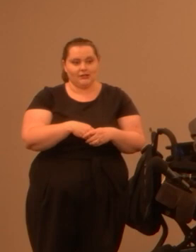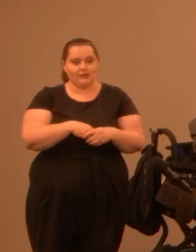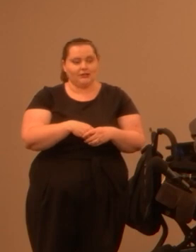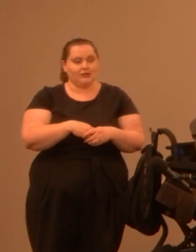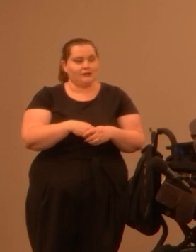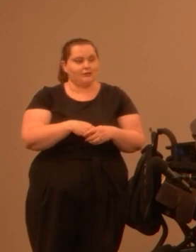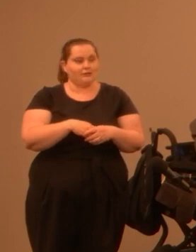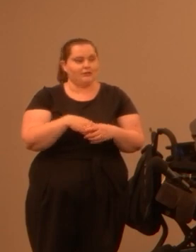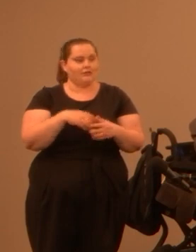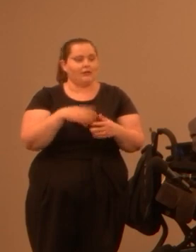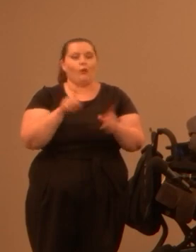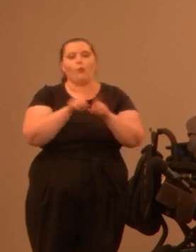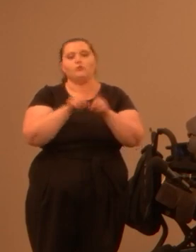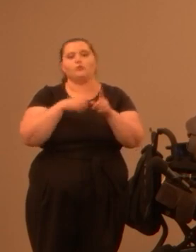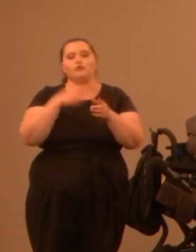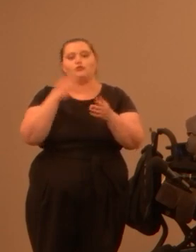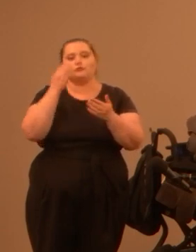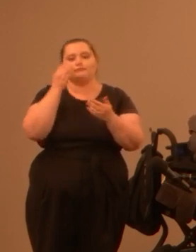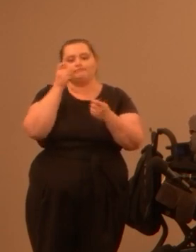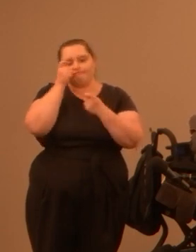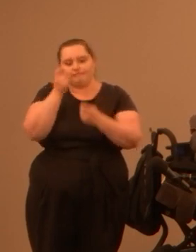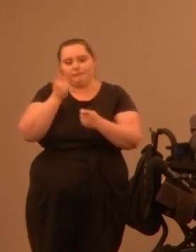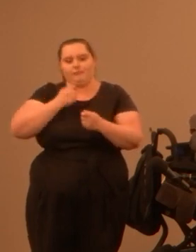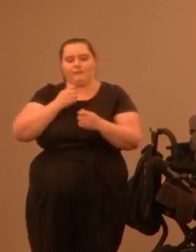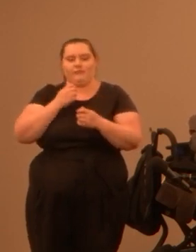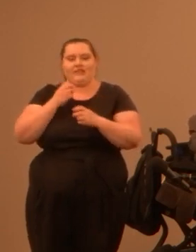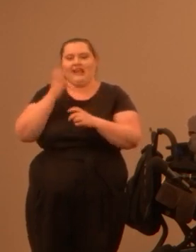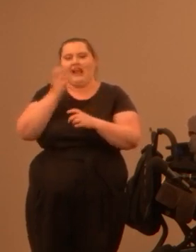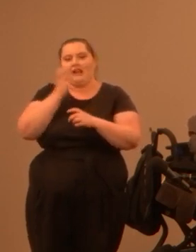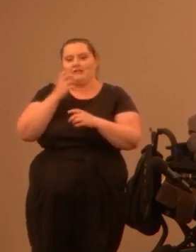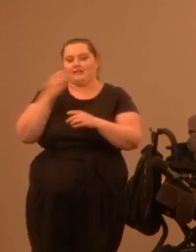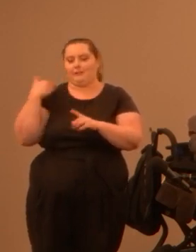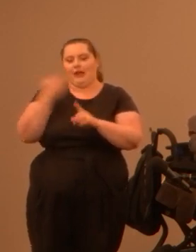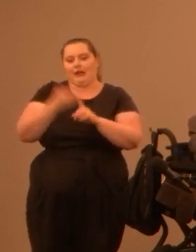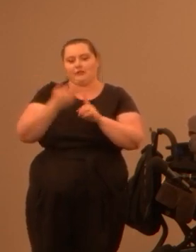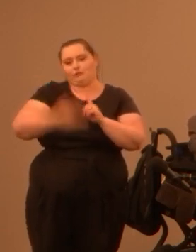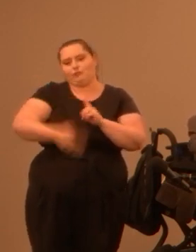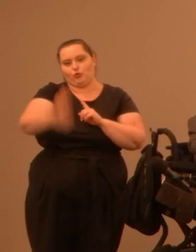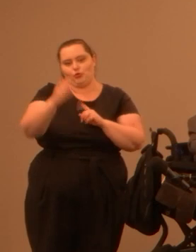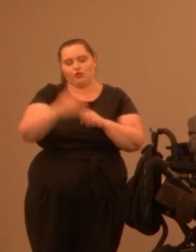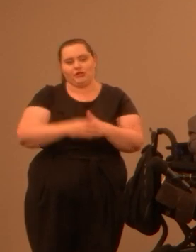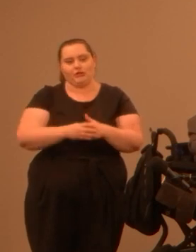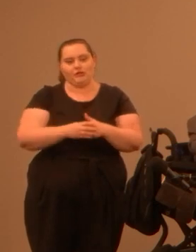my respects for the Elders, past, present and emerging. And to tell you that this